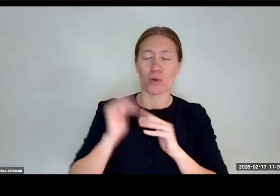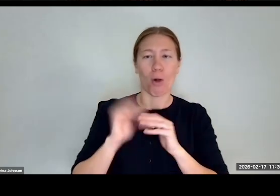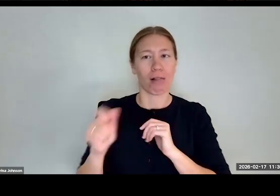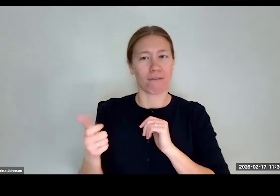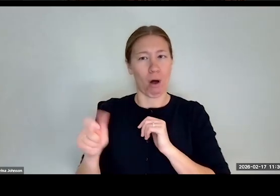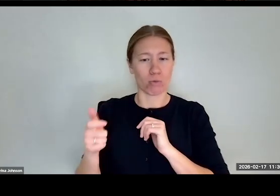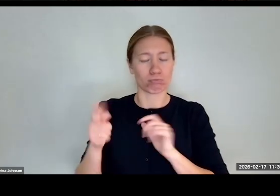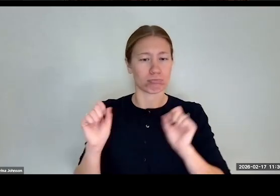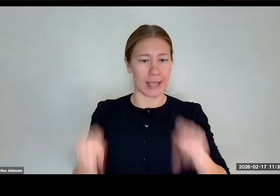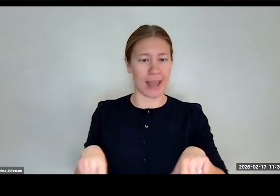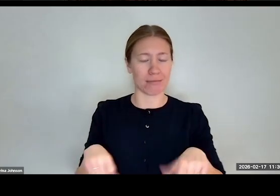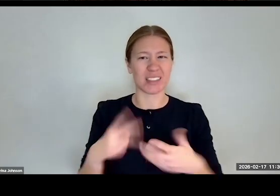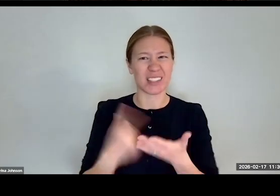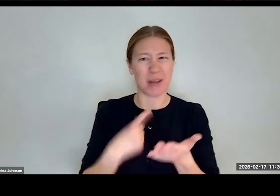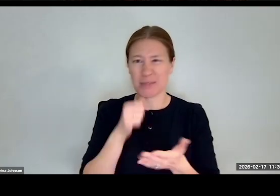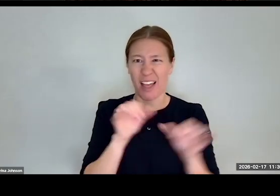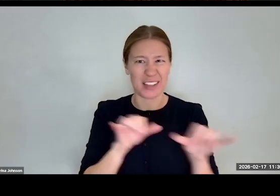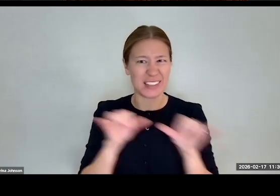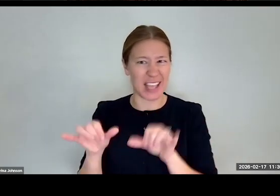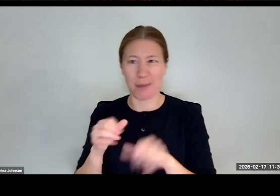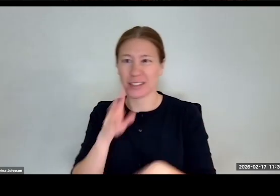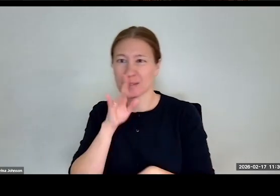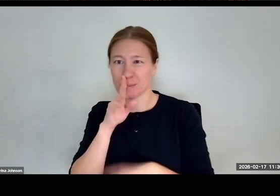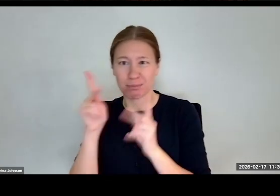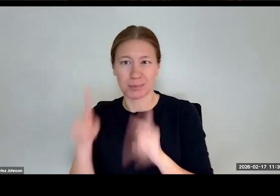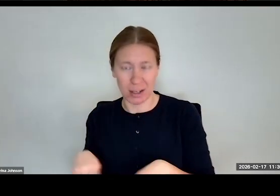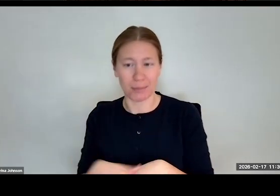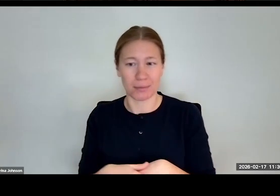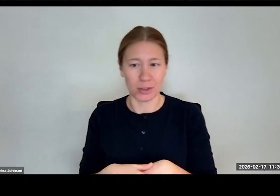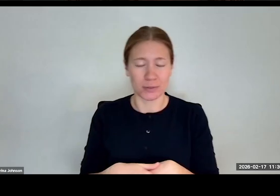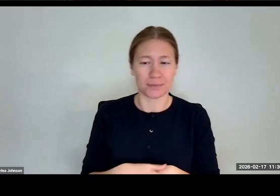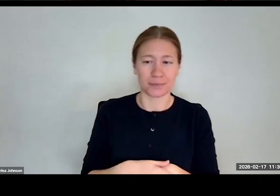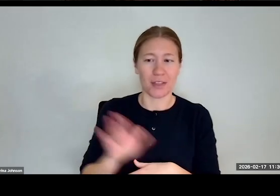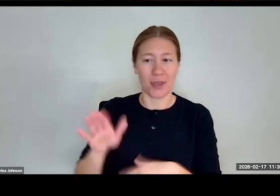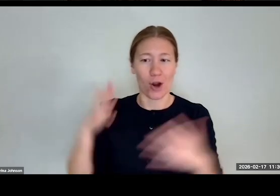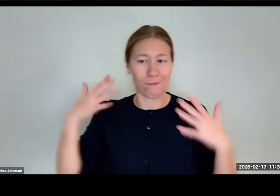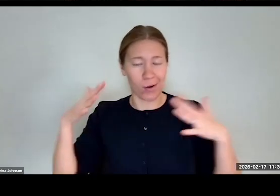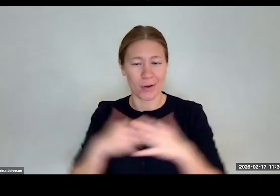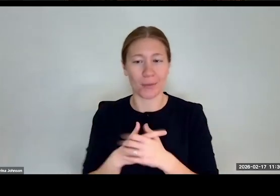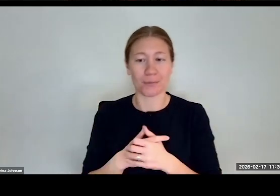and where possible share your materials in advance. This can be especially heavy if you're giving, or especially important if you're giving a heavy